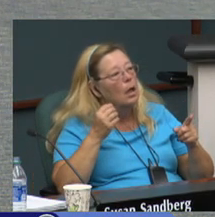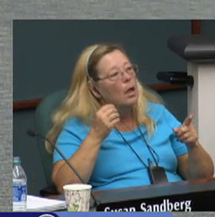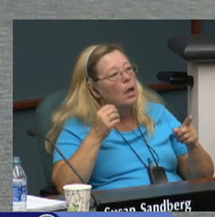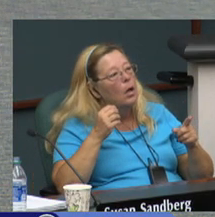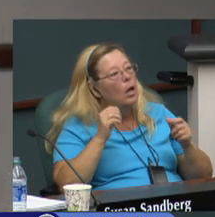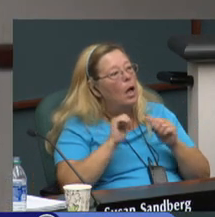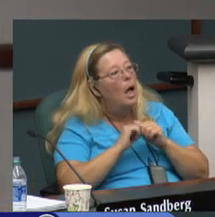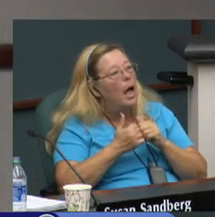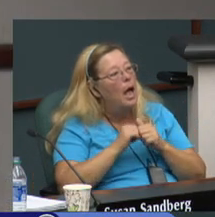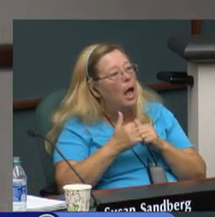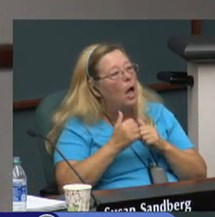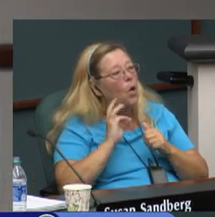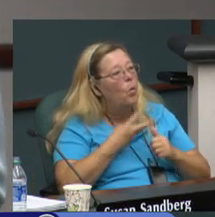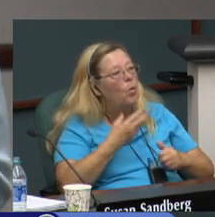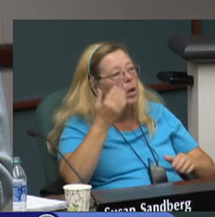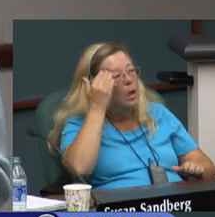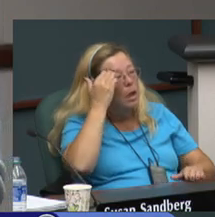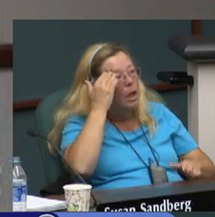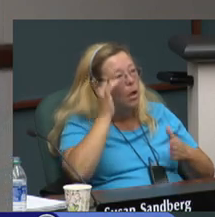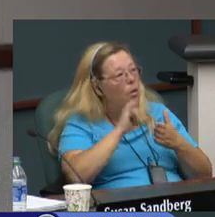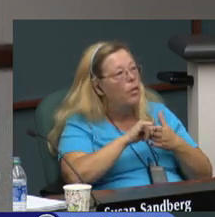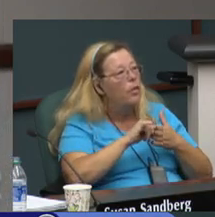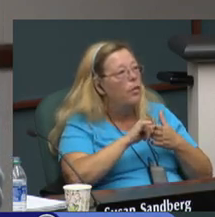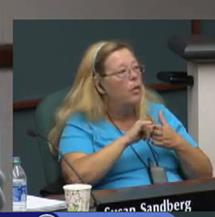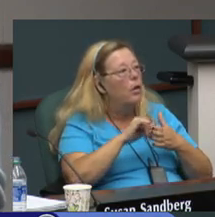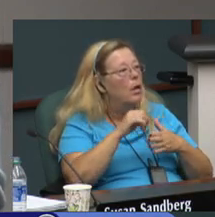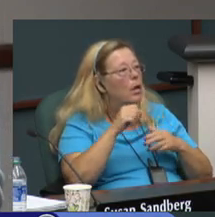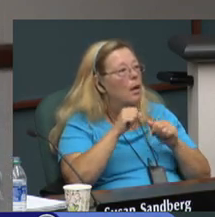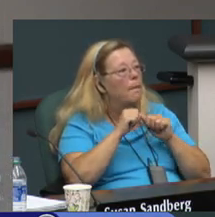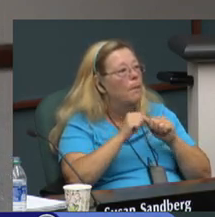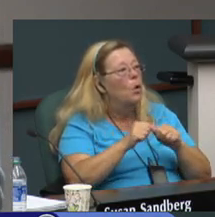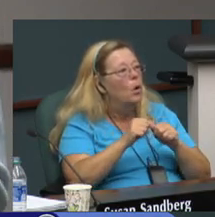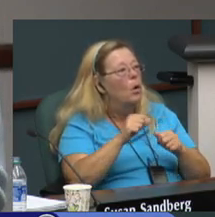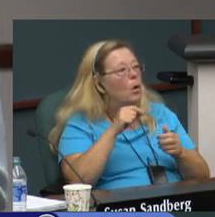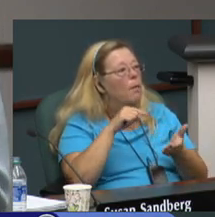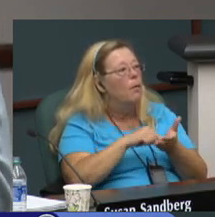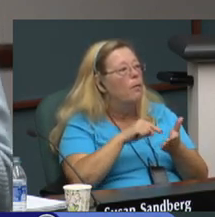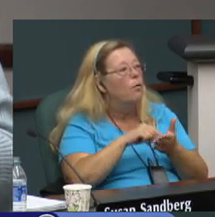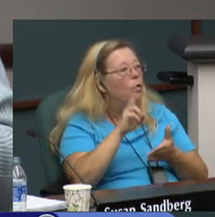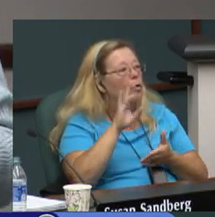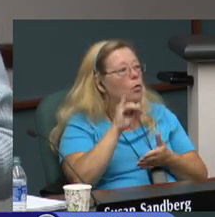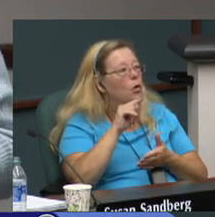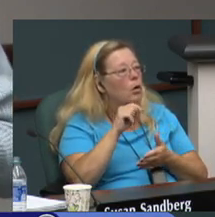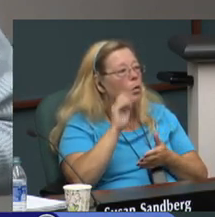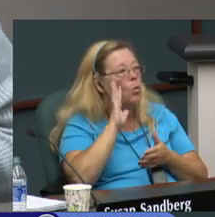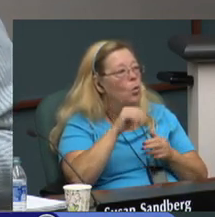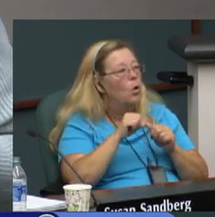we know that a permanently affordable unit will remain affordable if the